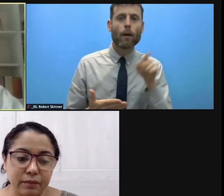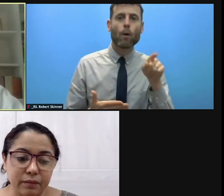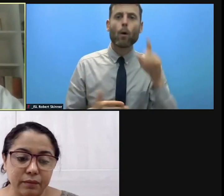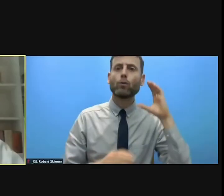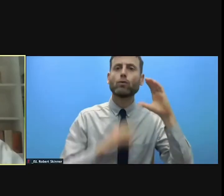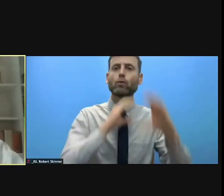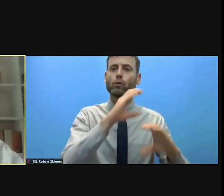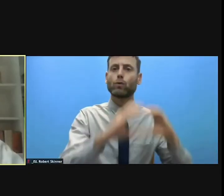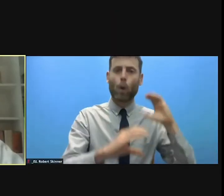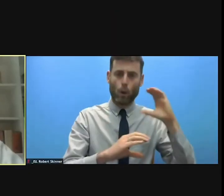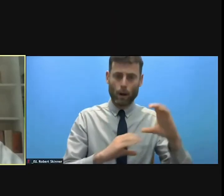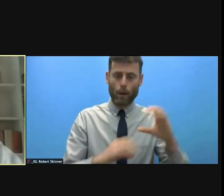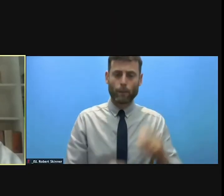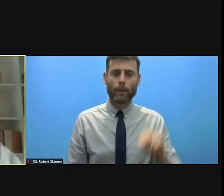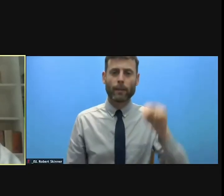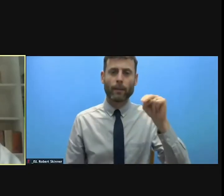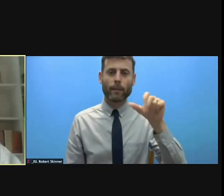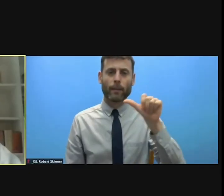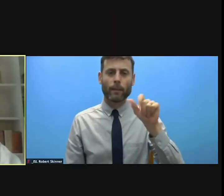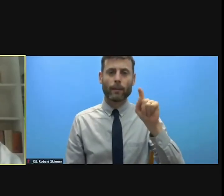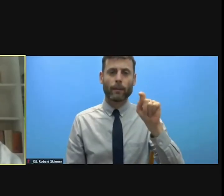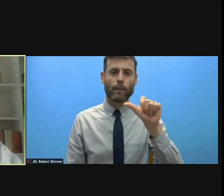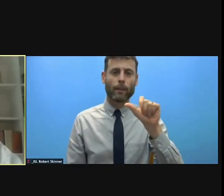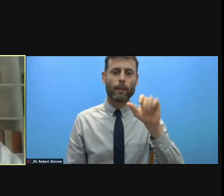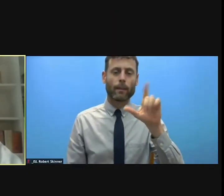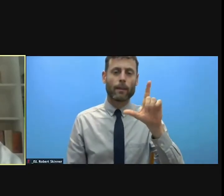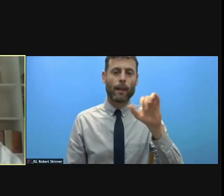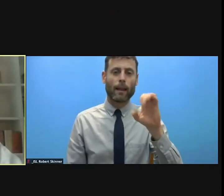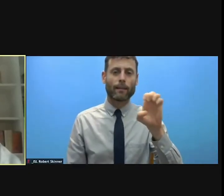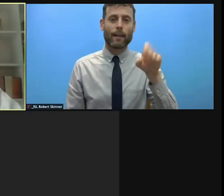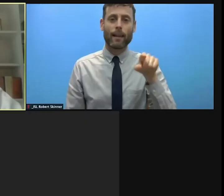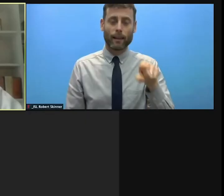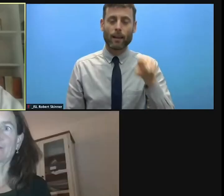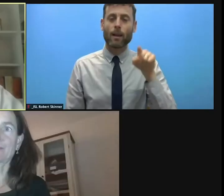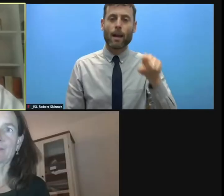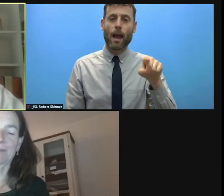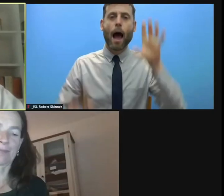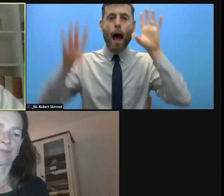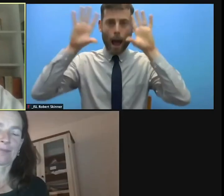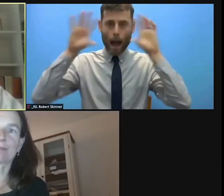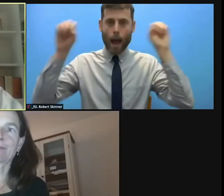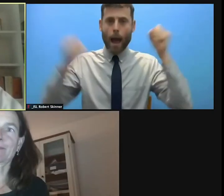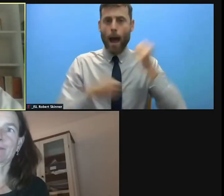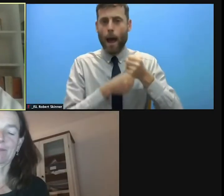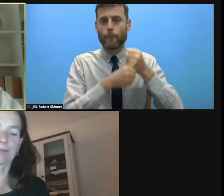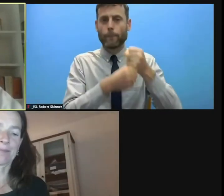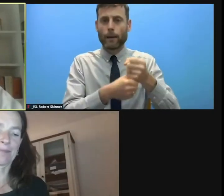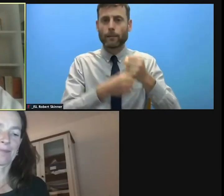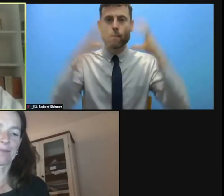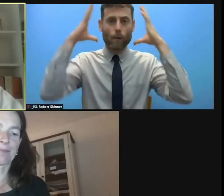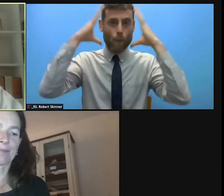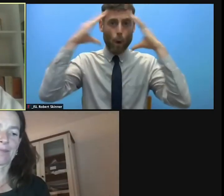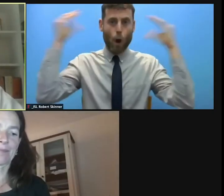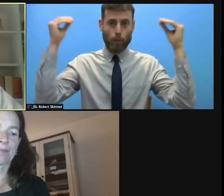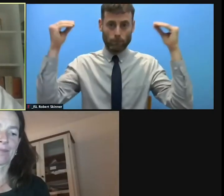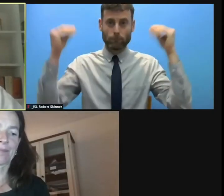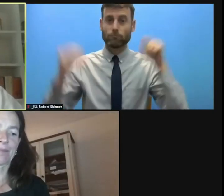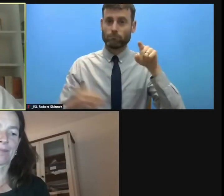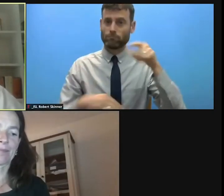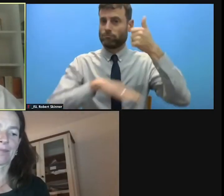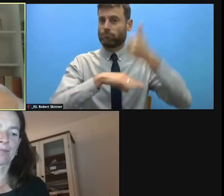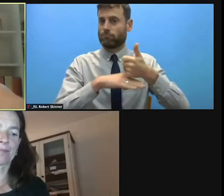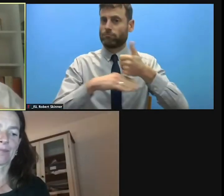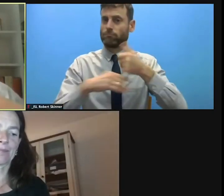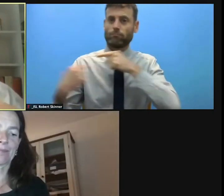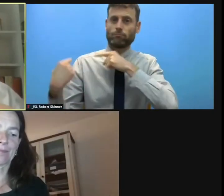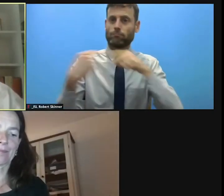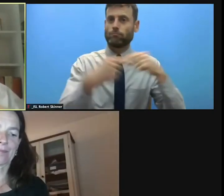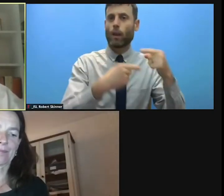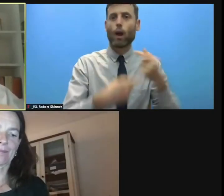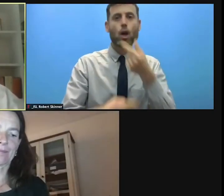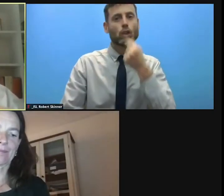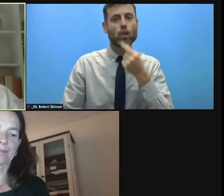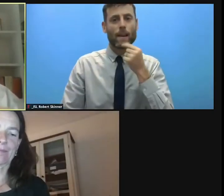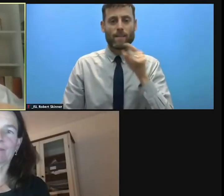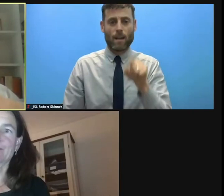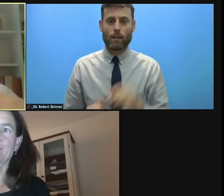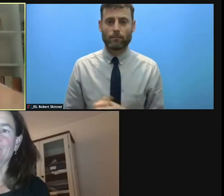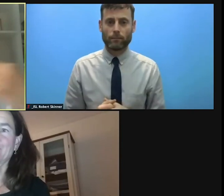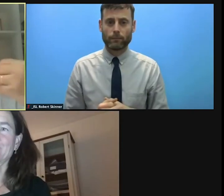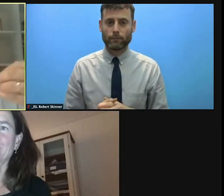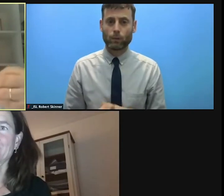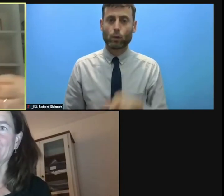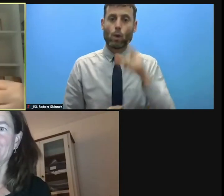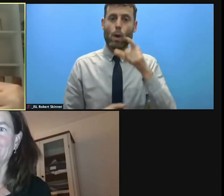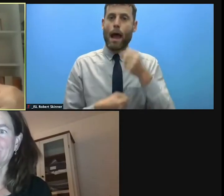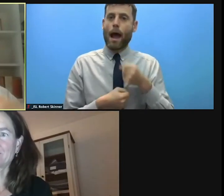Nathalie Olijslager. I gather you would like to say something about what you haven't heard